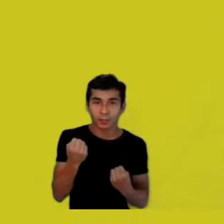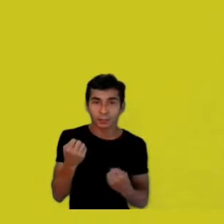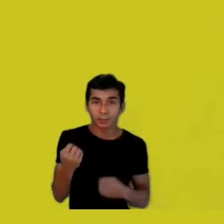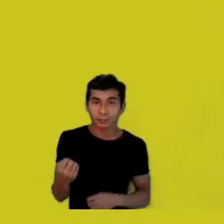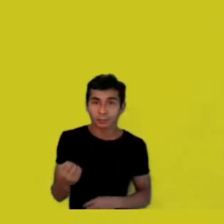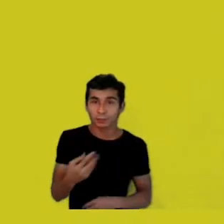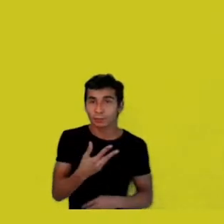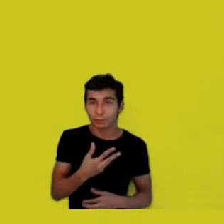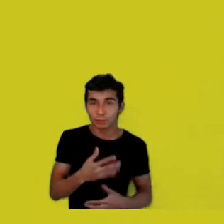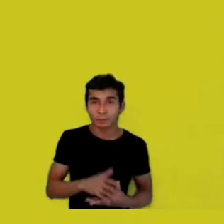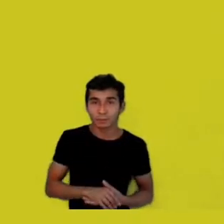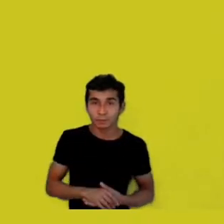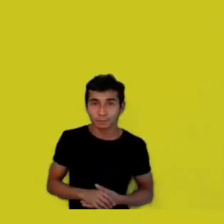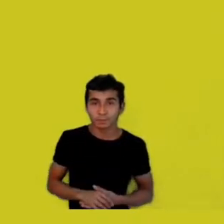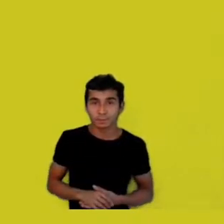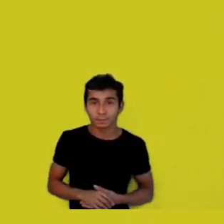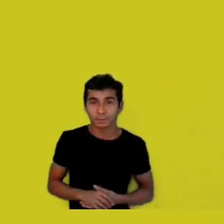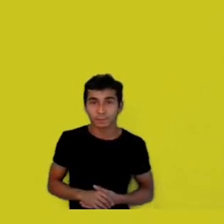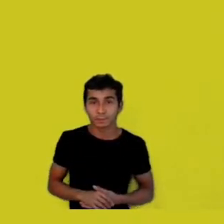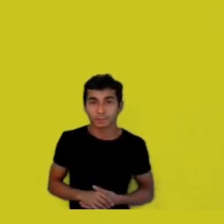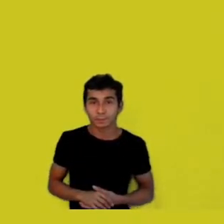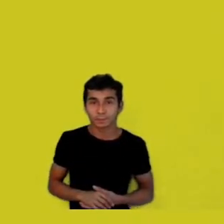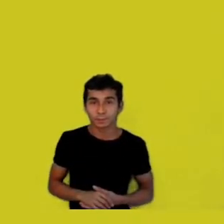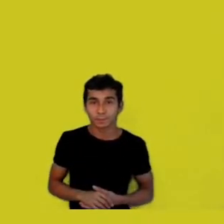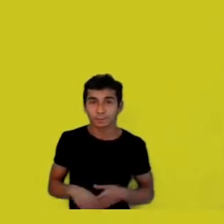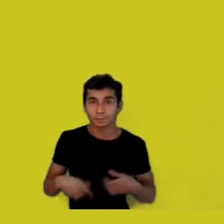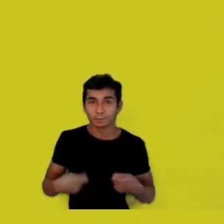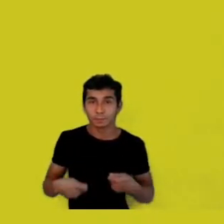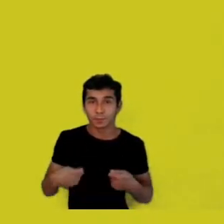Rethinking the idea of presentation,